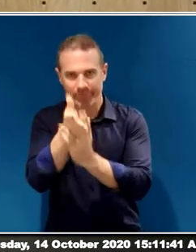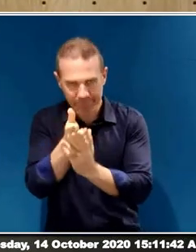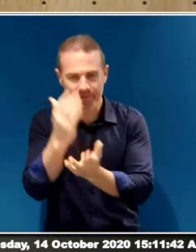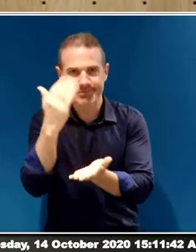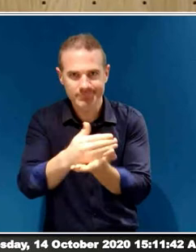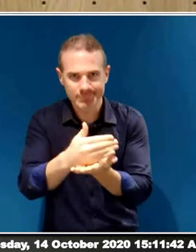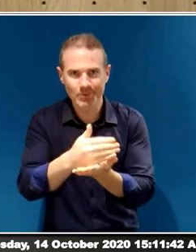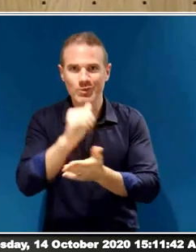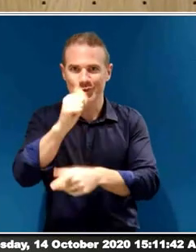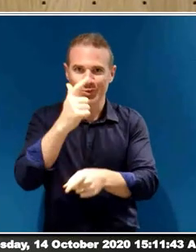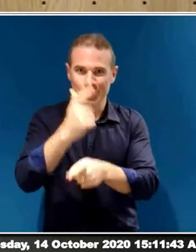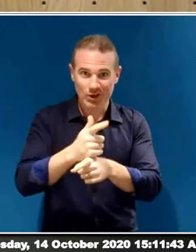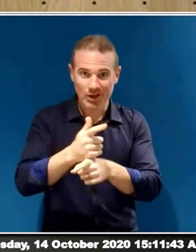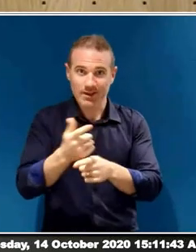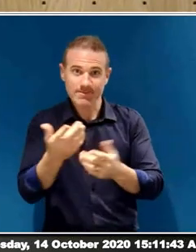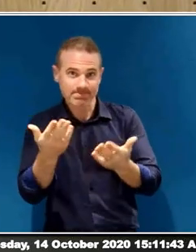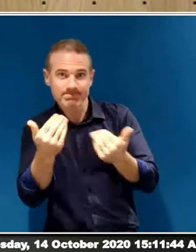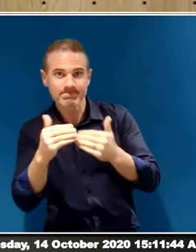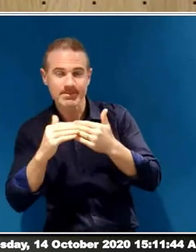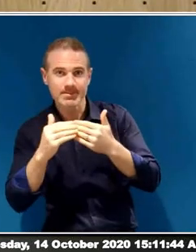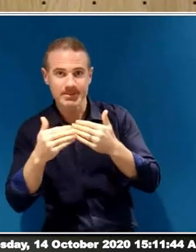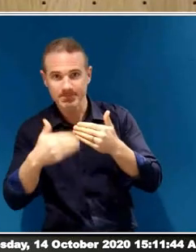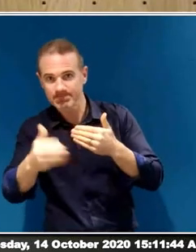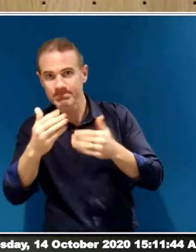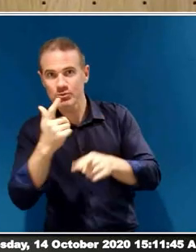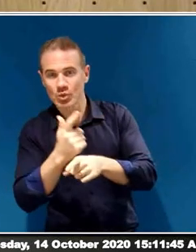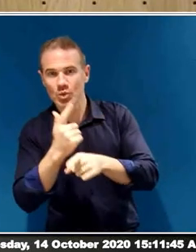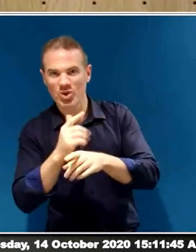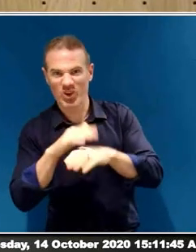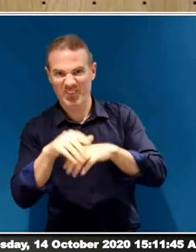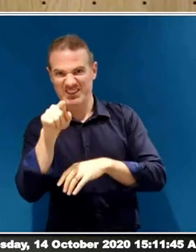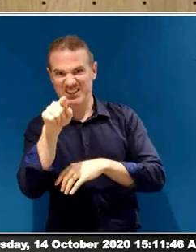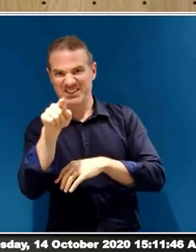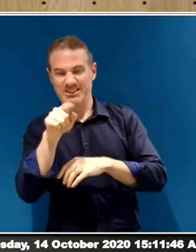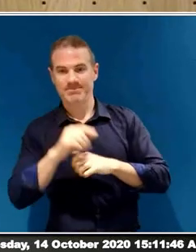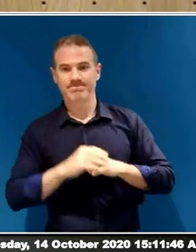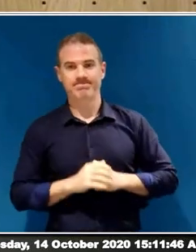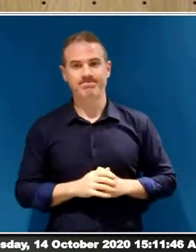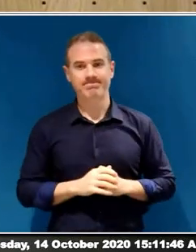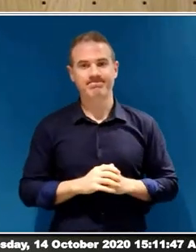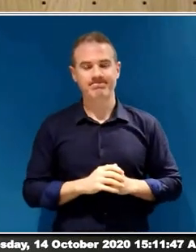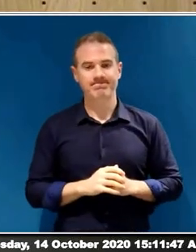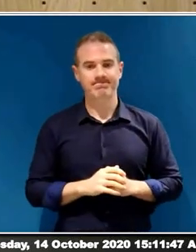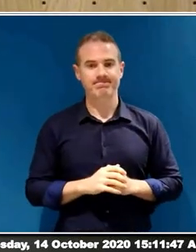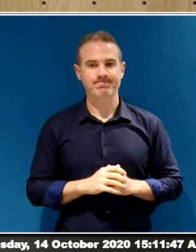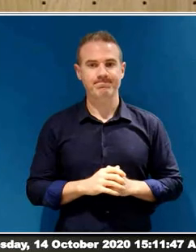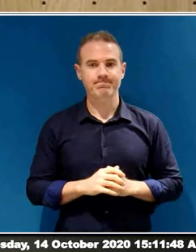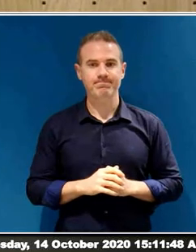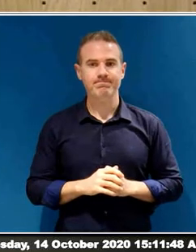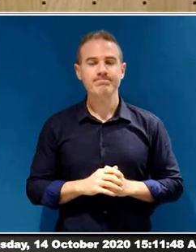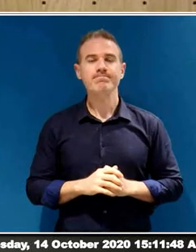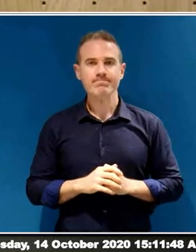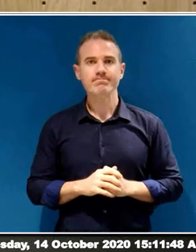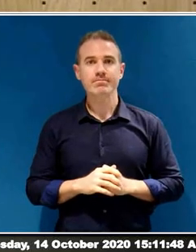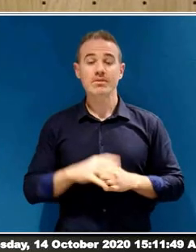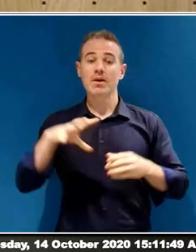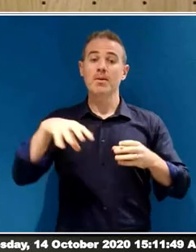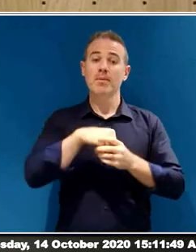continue on that theme, please. As part of my thesis I examined court cases to try to